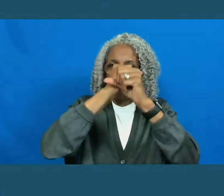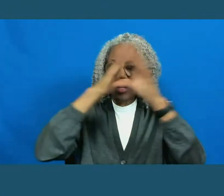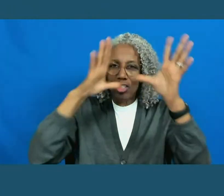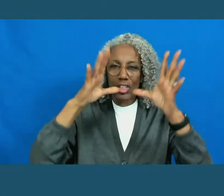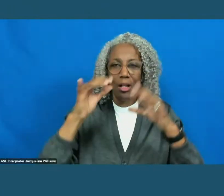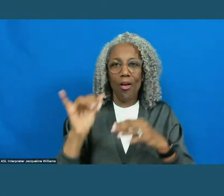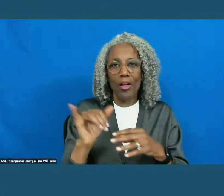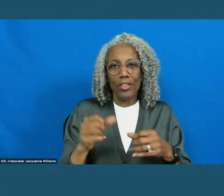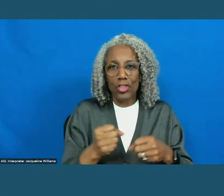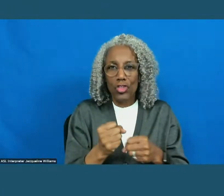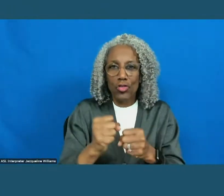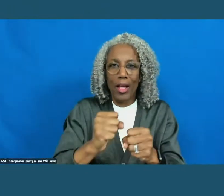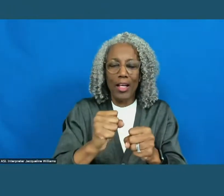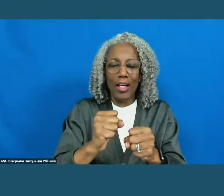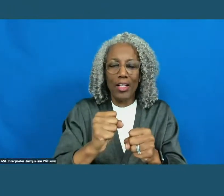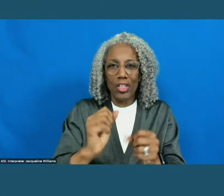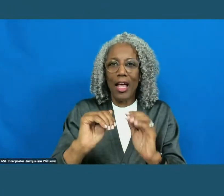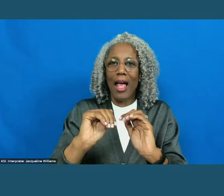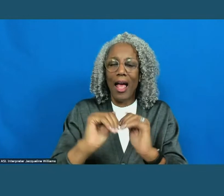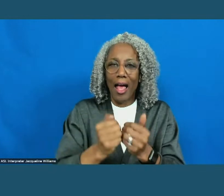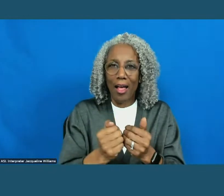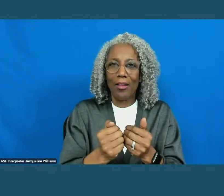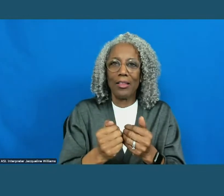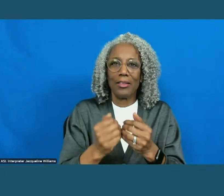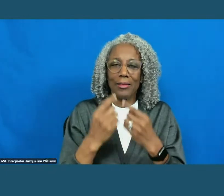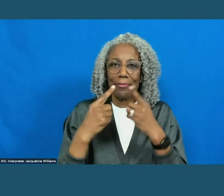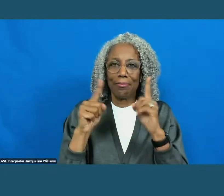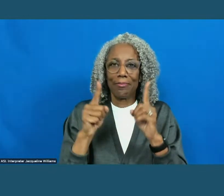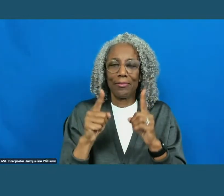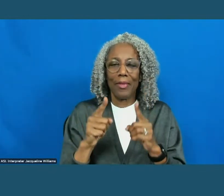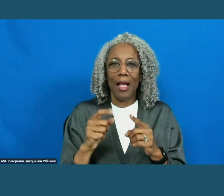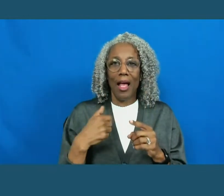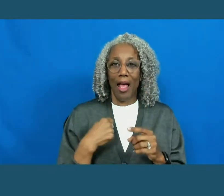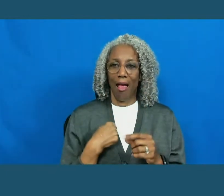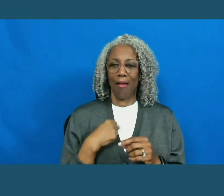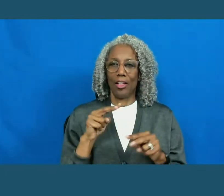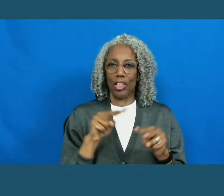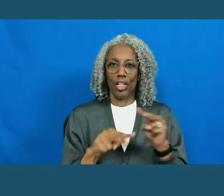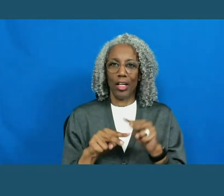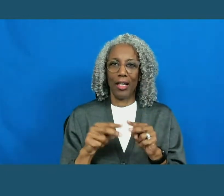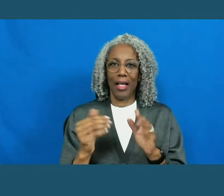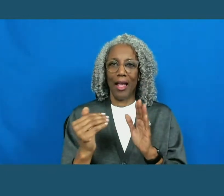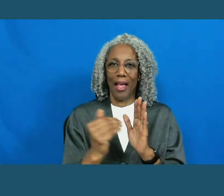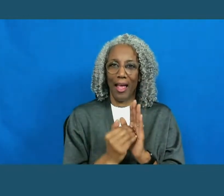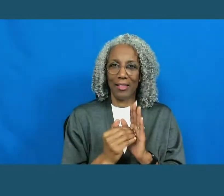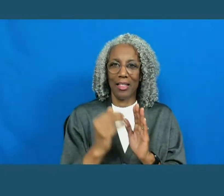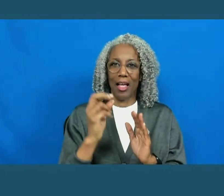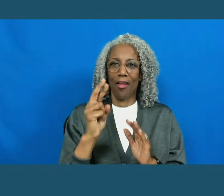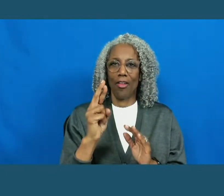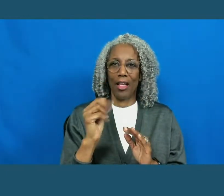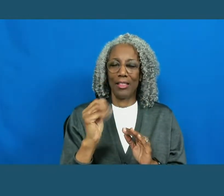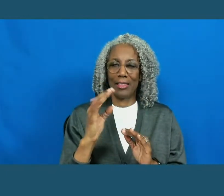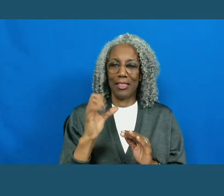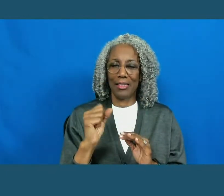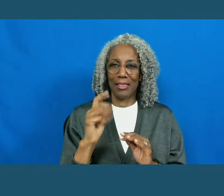said, you know, we have to have a long term vision and a strategy of how we're going to